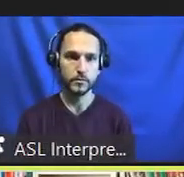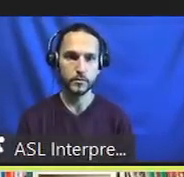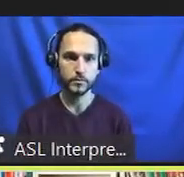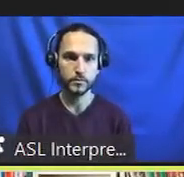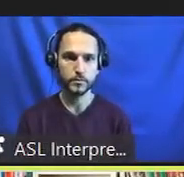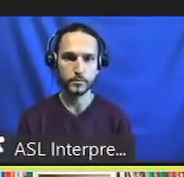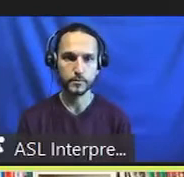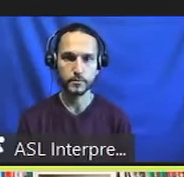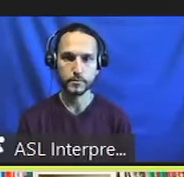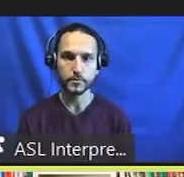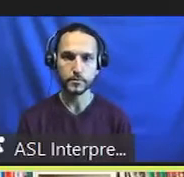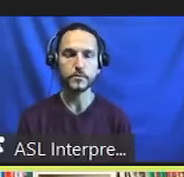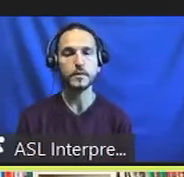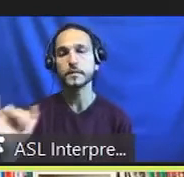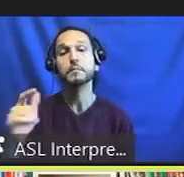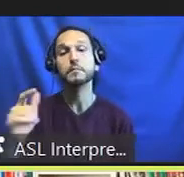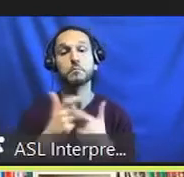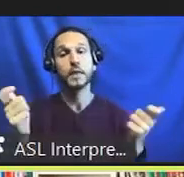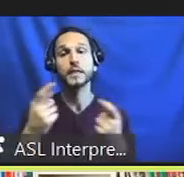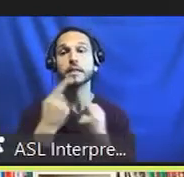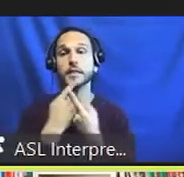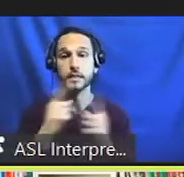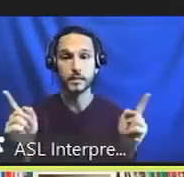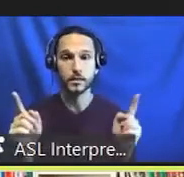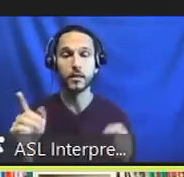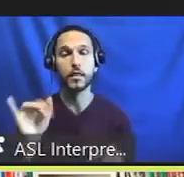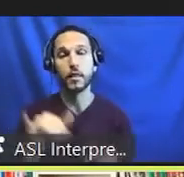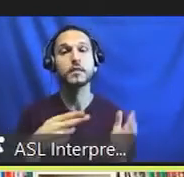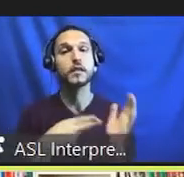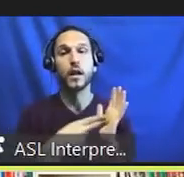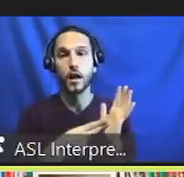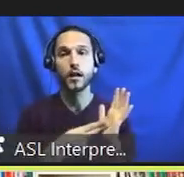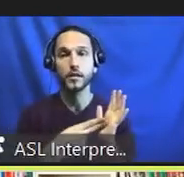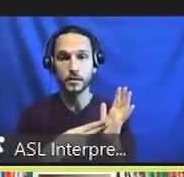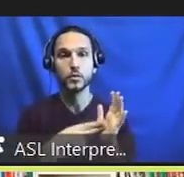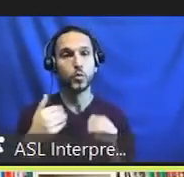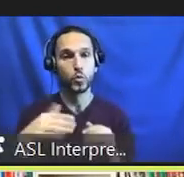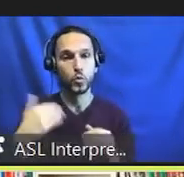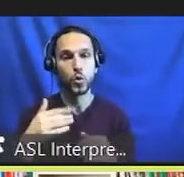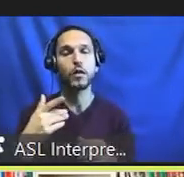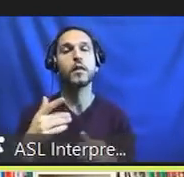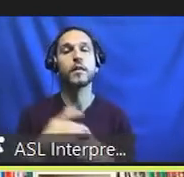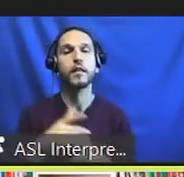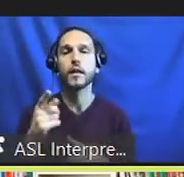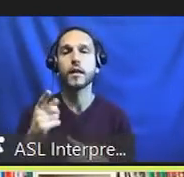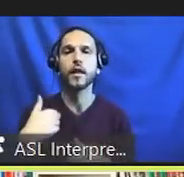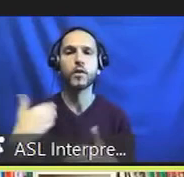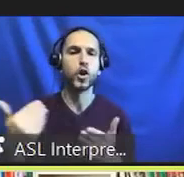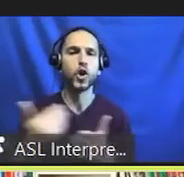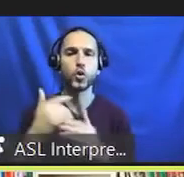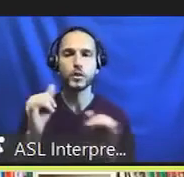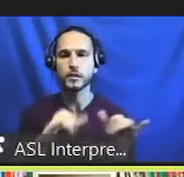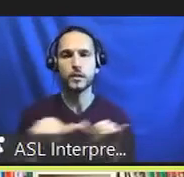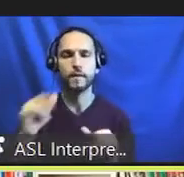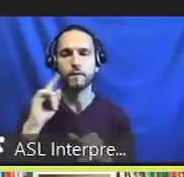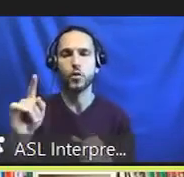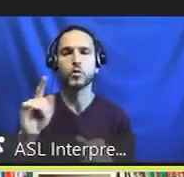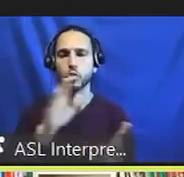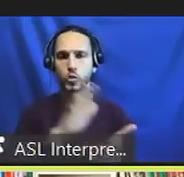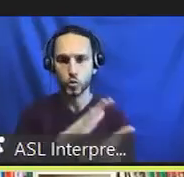So that is a huge statement. And it's the truth. These cases have set a new standard for educators as well